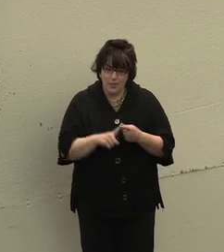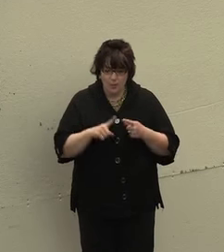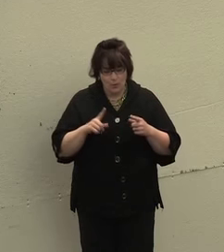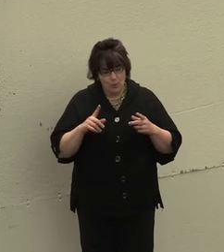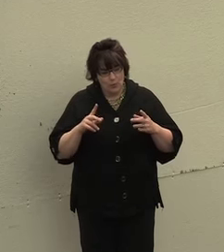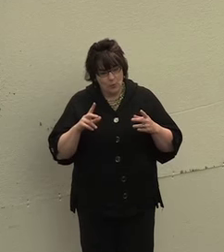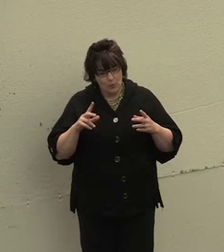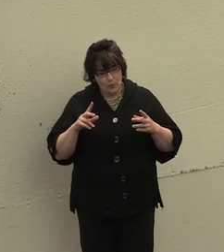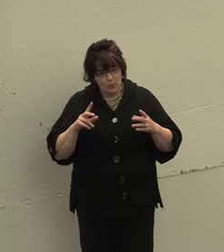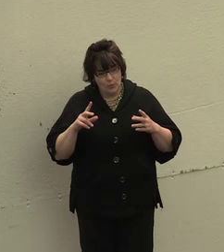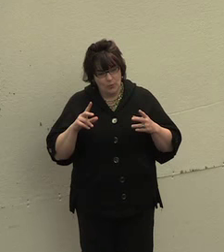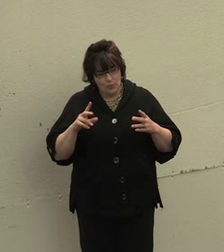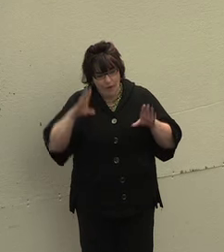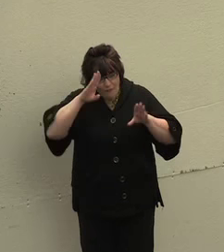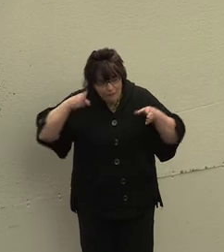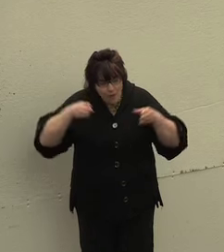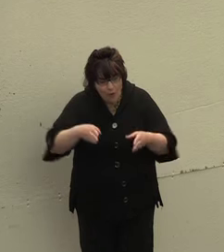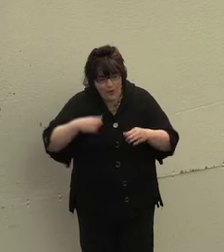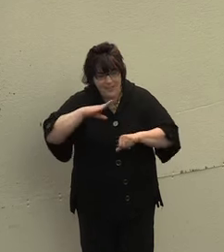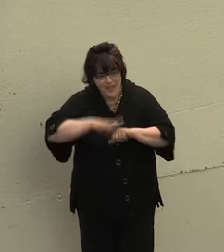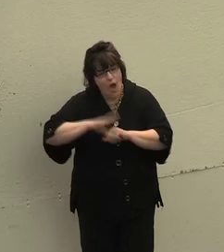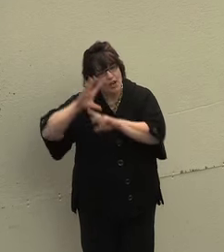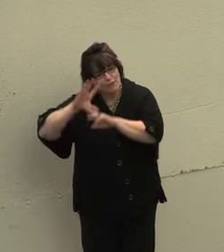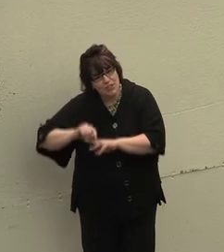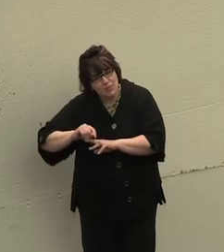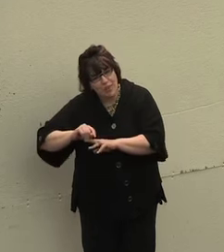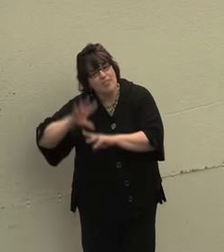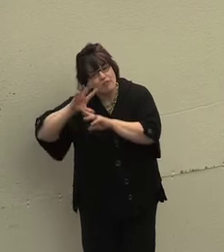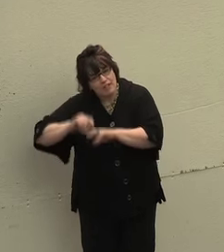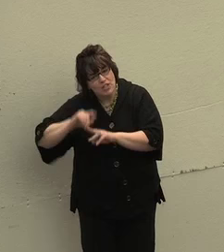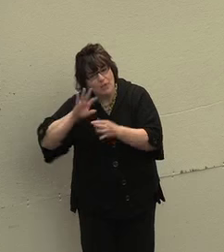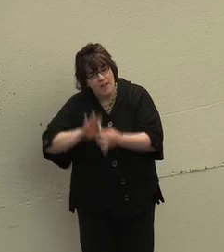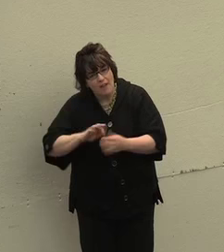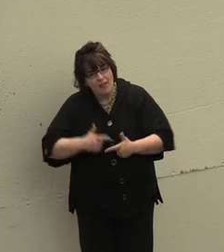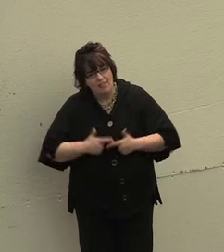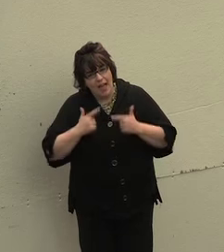on the ratio of life instead of life itself.